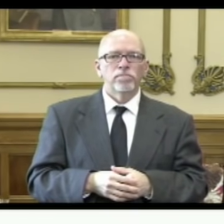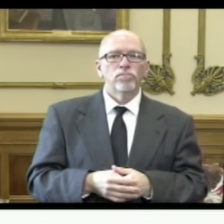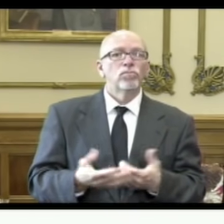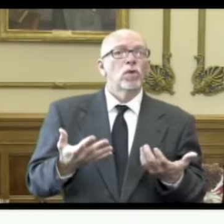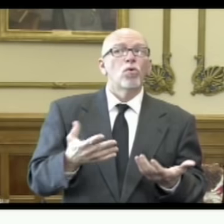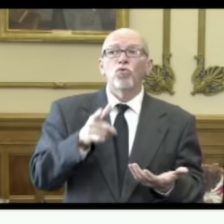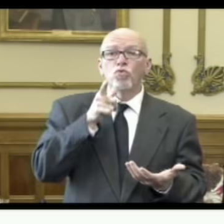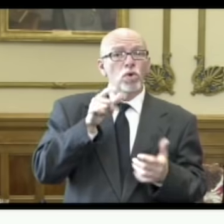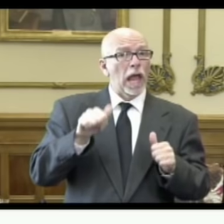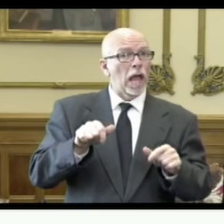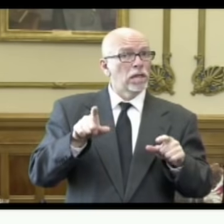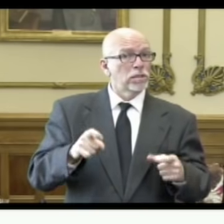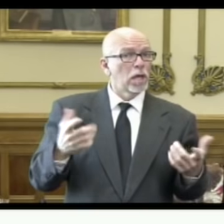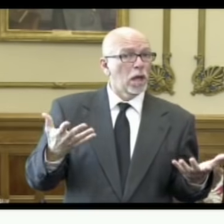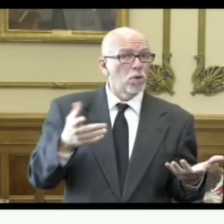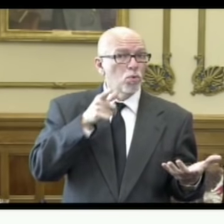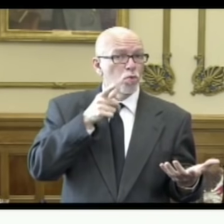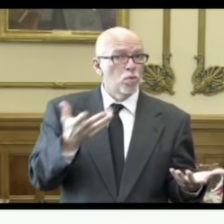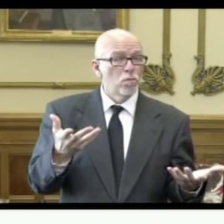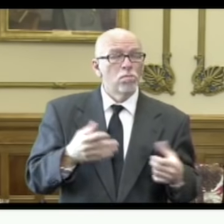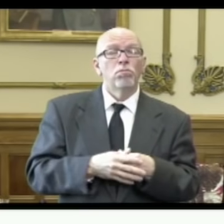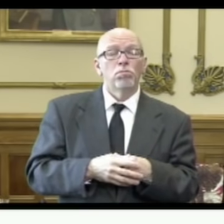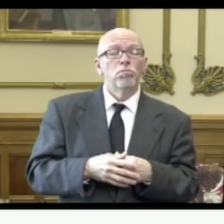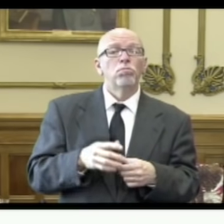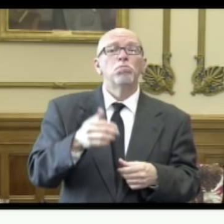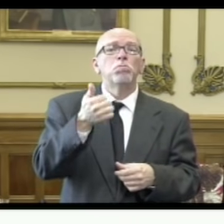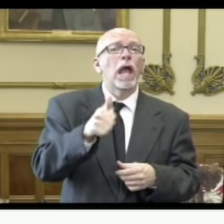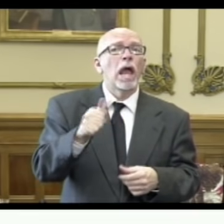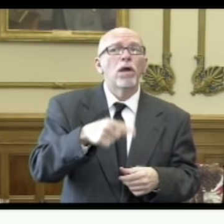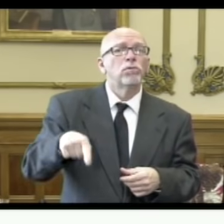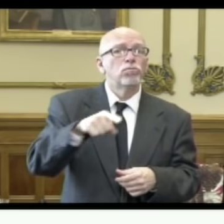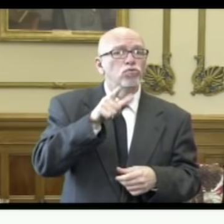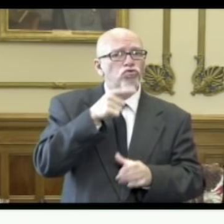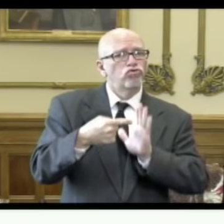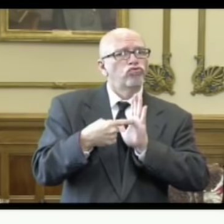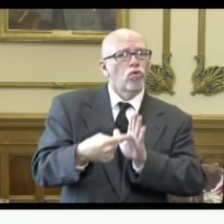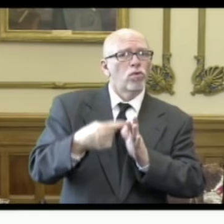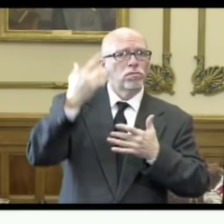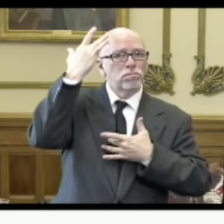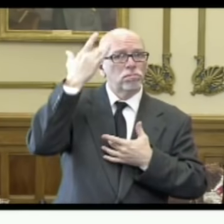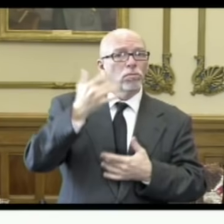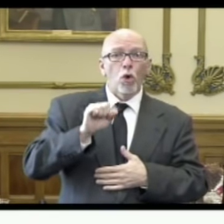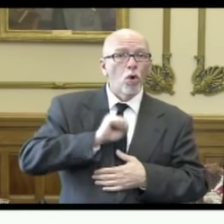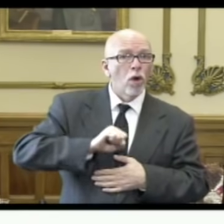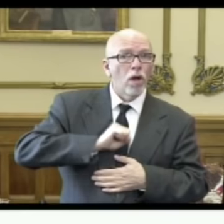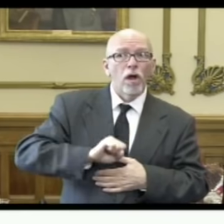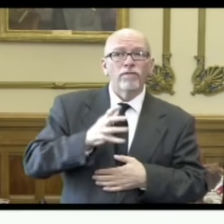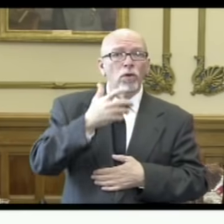WILL CONTINUE TO SELECT LOCATIONS ON WHERE THE TESTING IS MOST NEEDED. SO WHO CAN BE